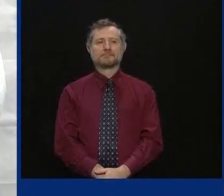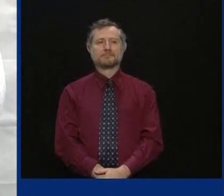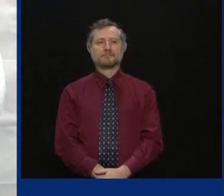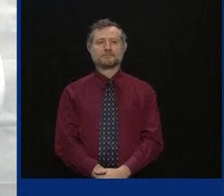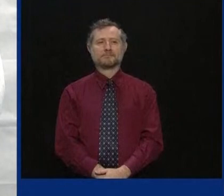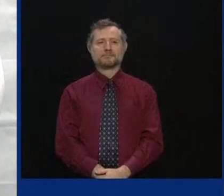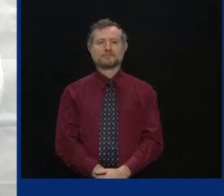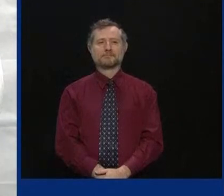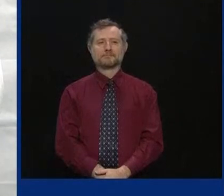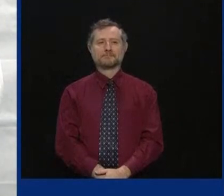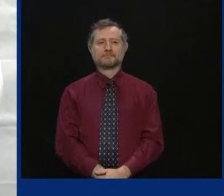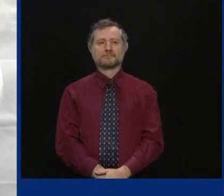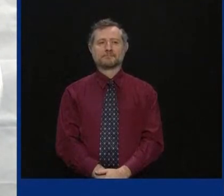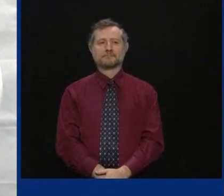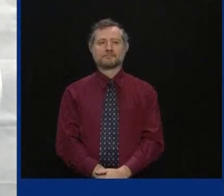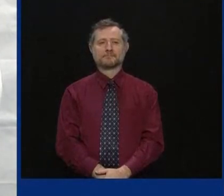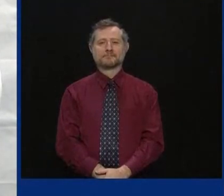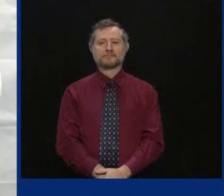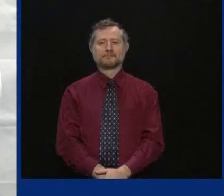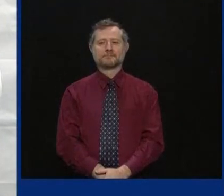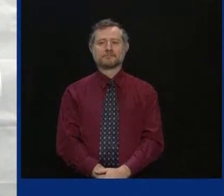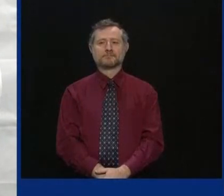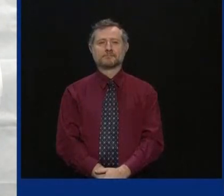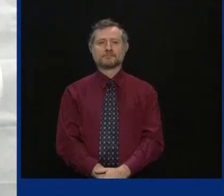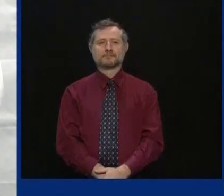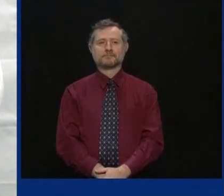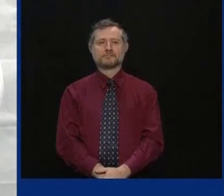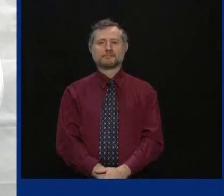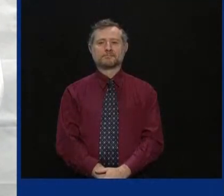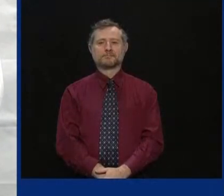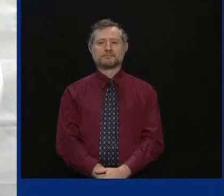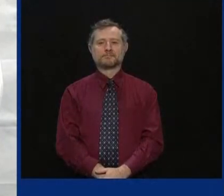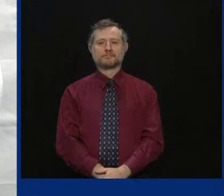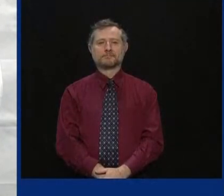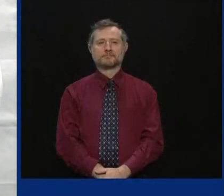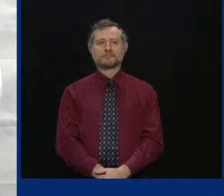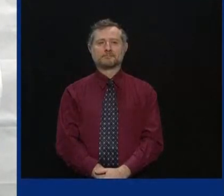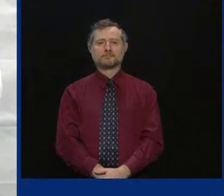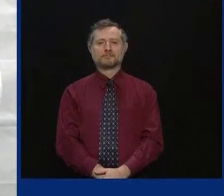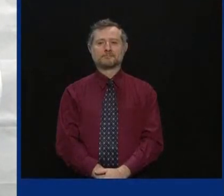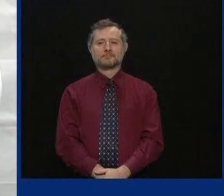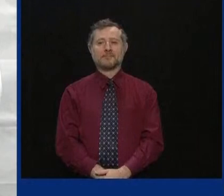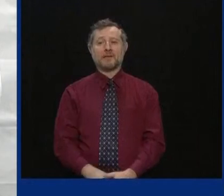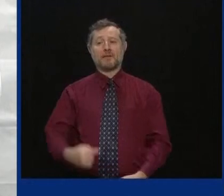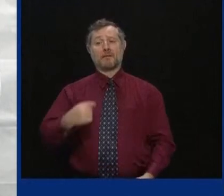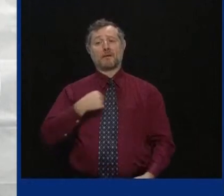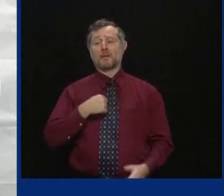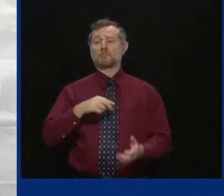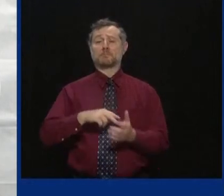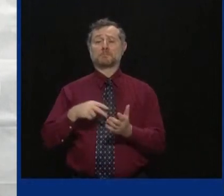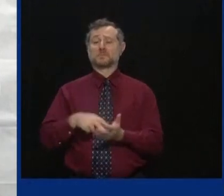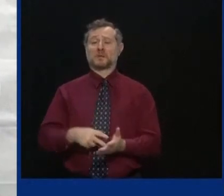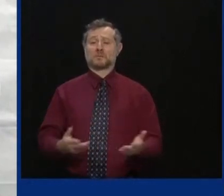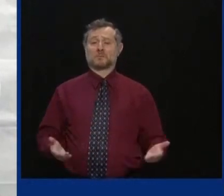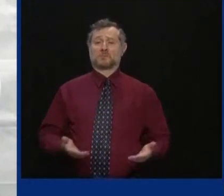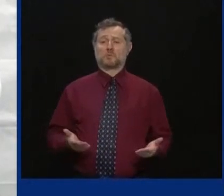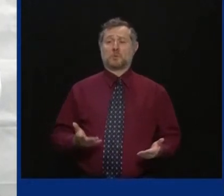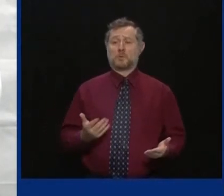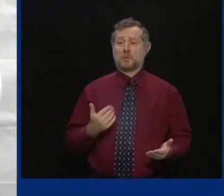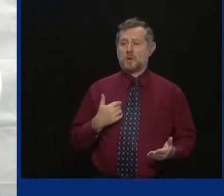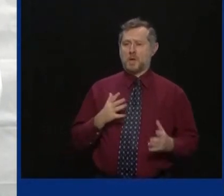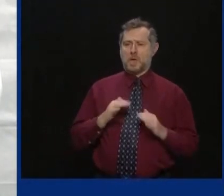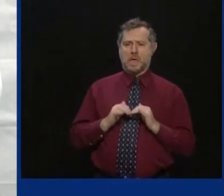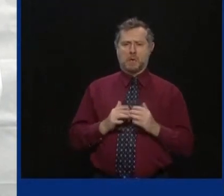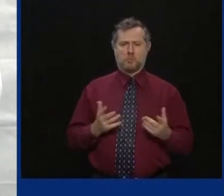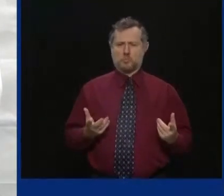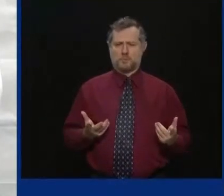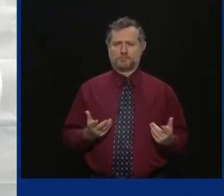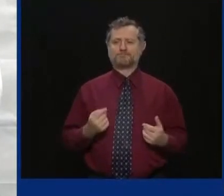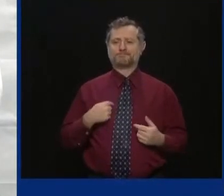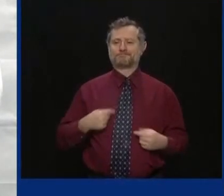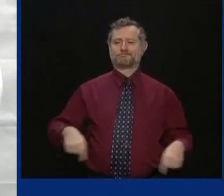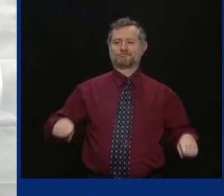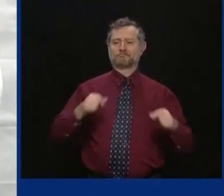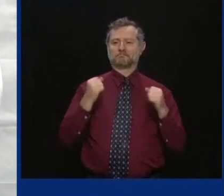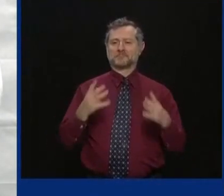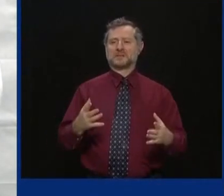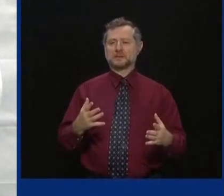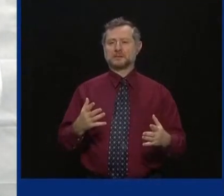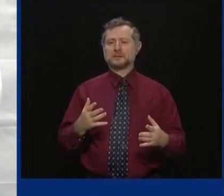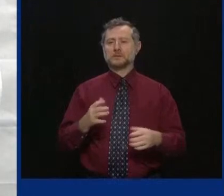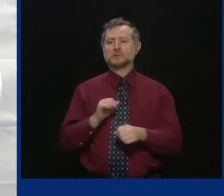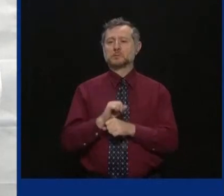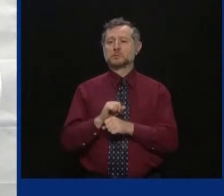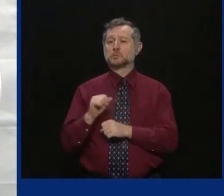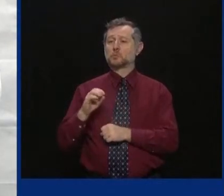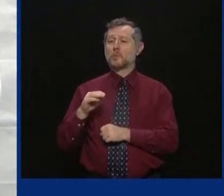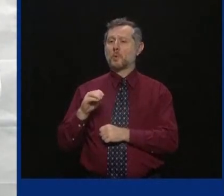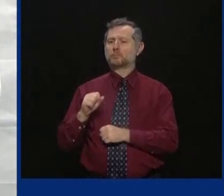[ SPEAKING FOREIGN LANGUAGE ]